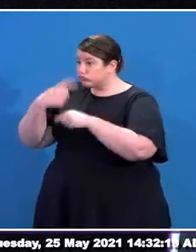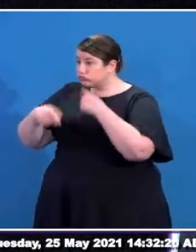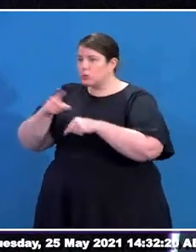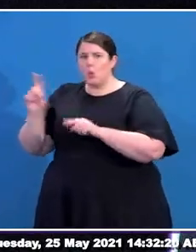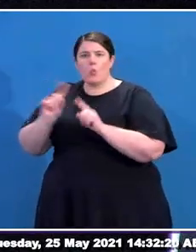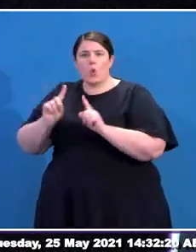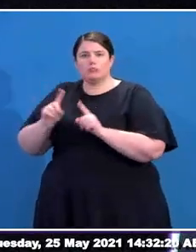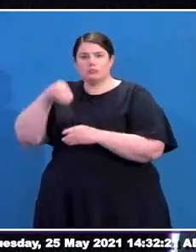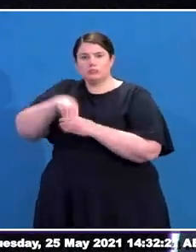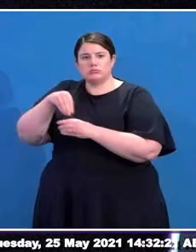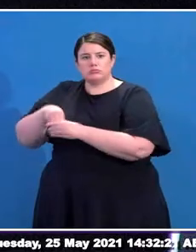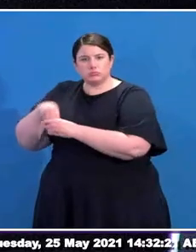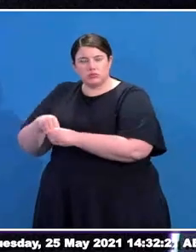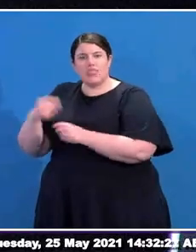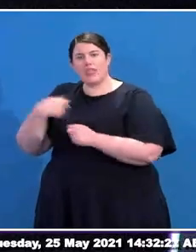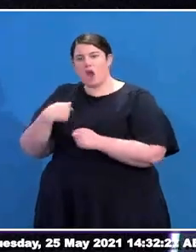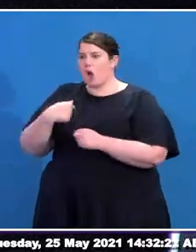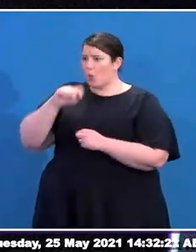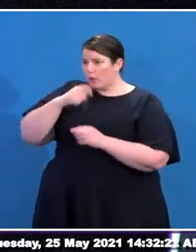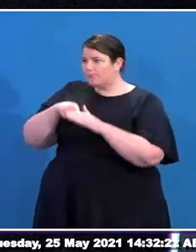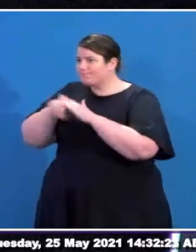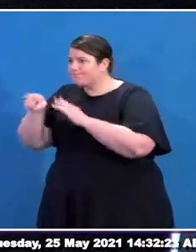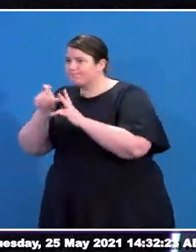then I essentially go away and do that.